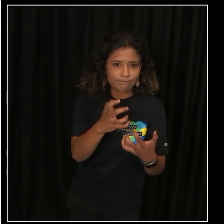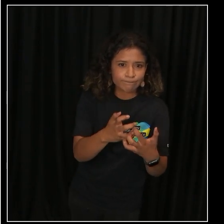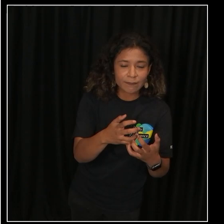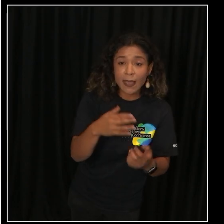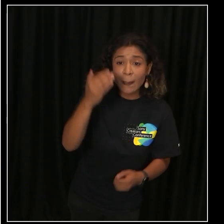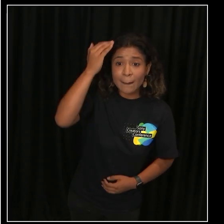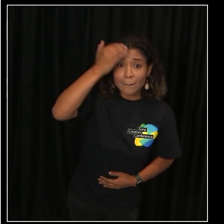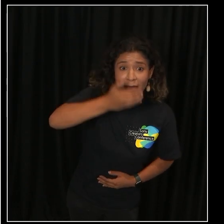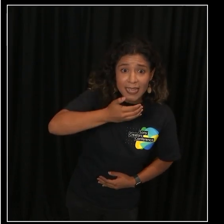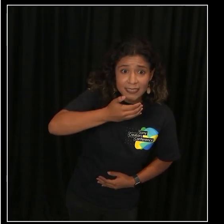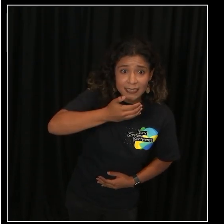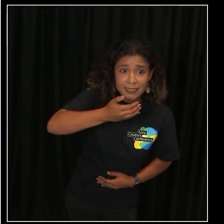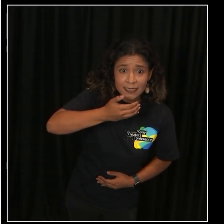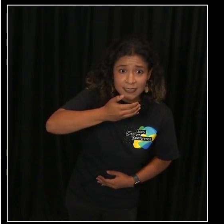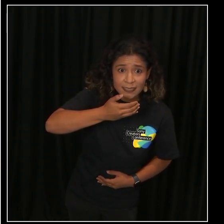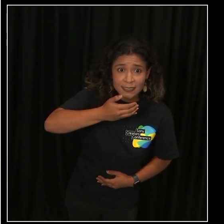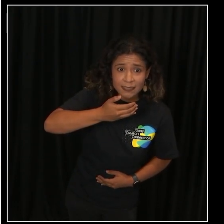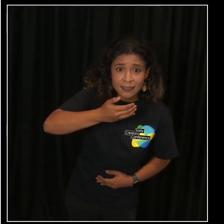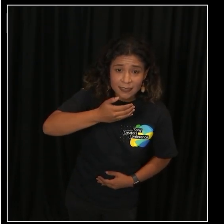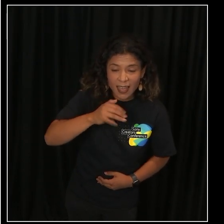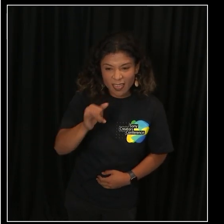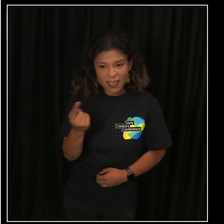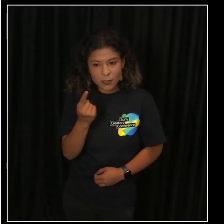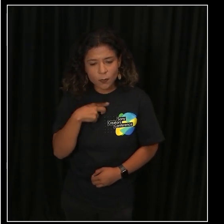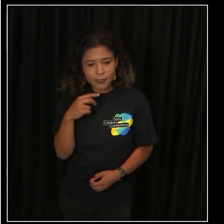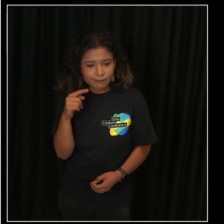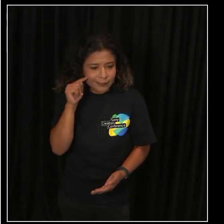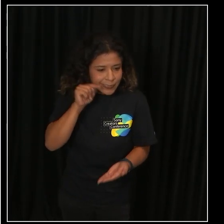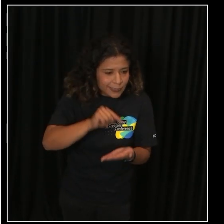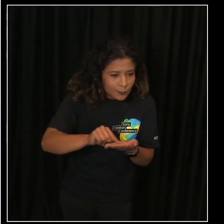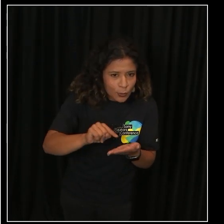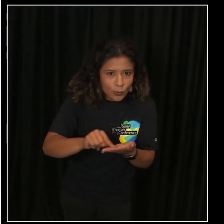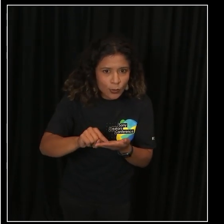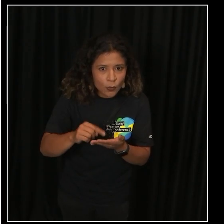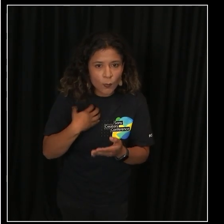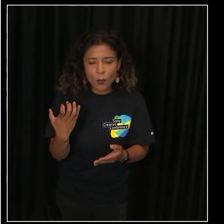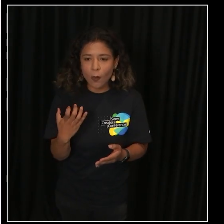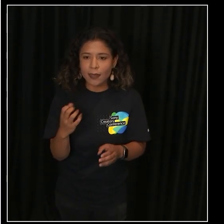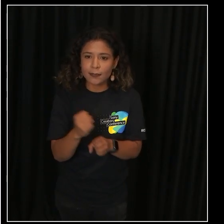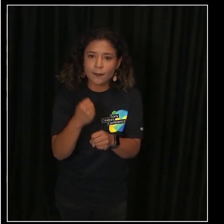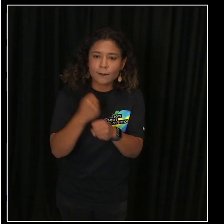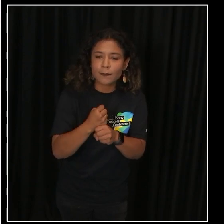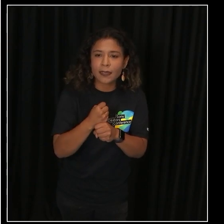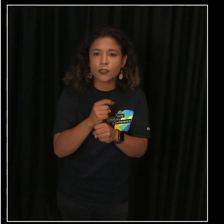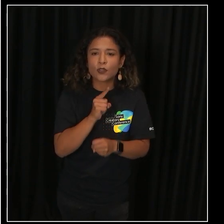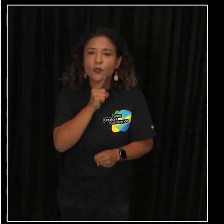seem like a good target to do exploration. And so we've been working on generating hyper personalized masks for different players.